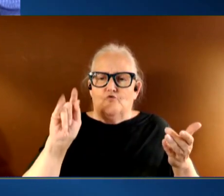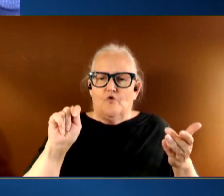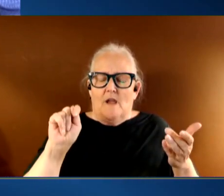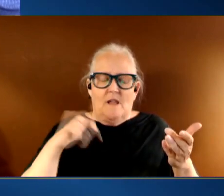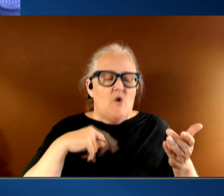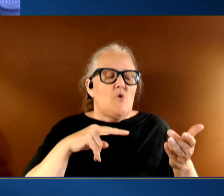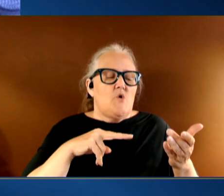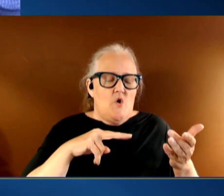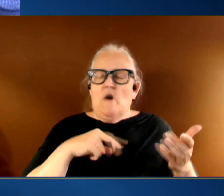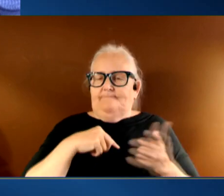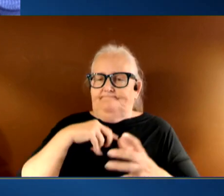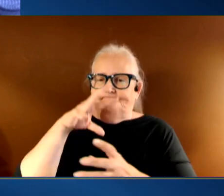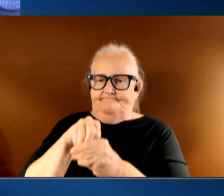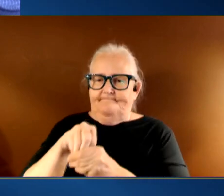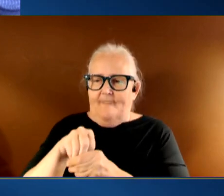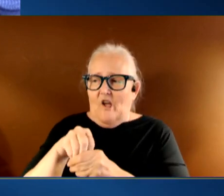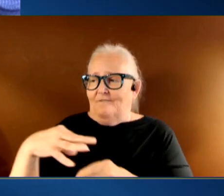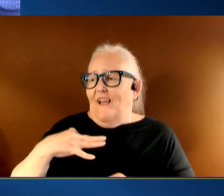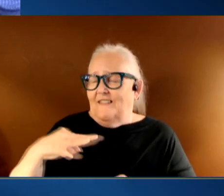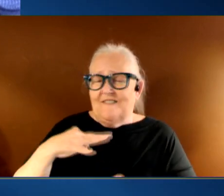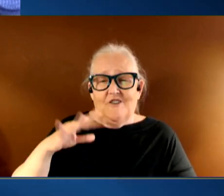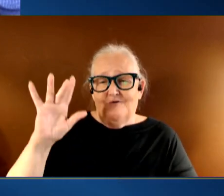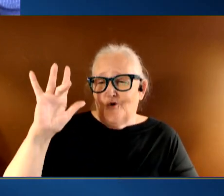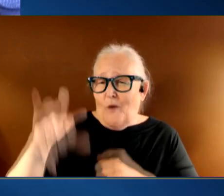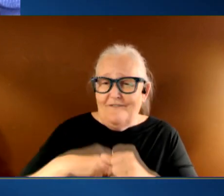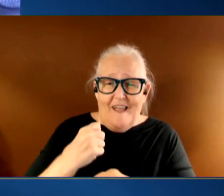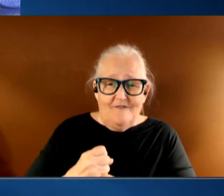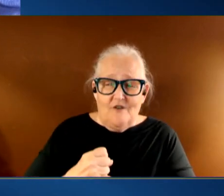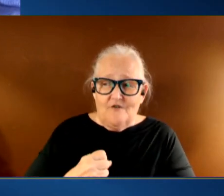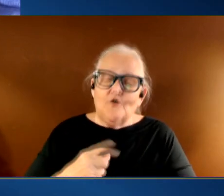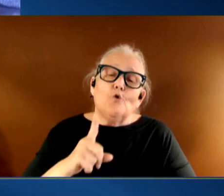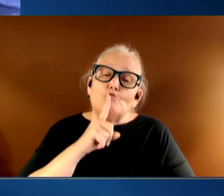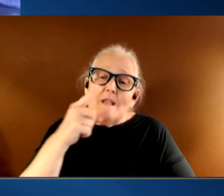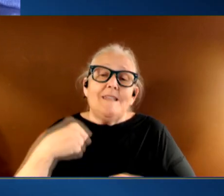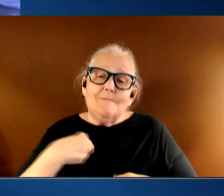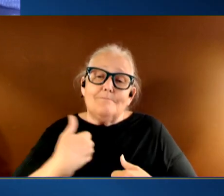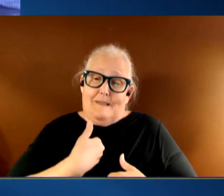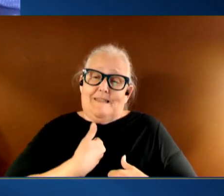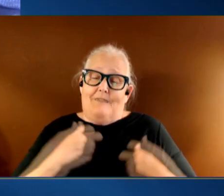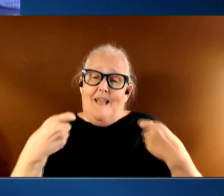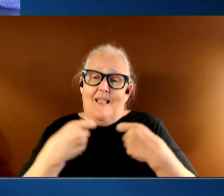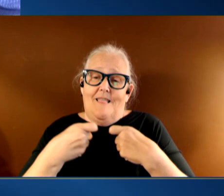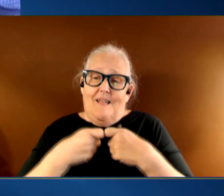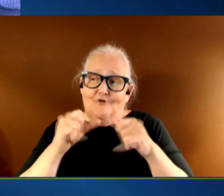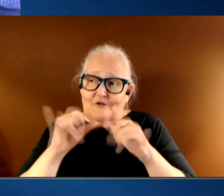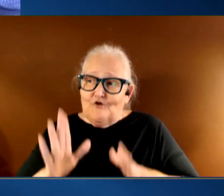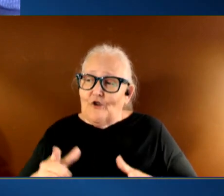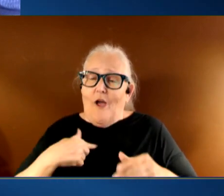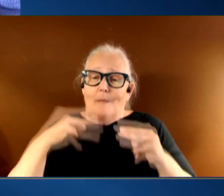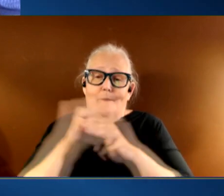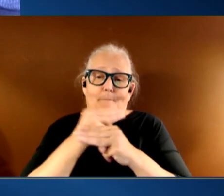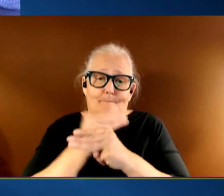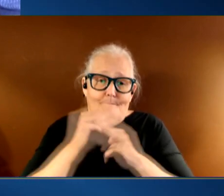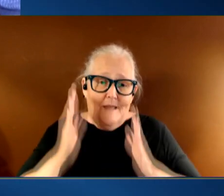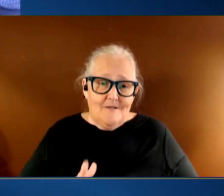Originally, technically, I am an electrical engineer, a mathematician, minoring in Statistics,